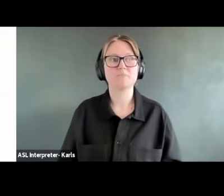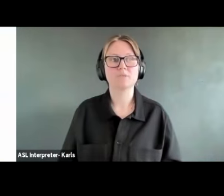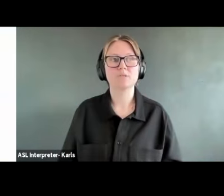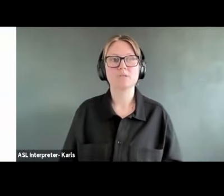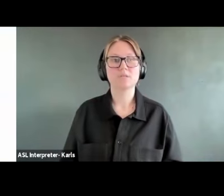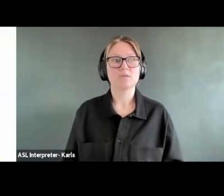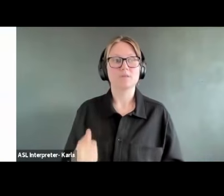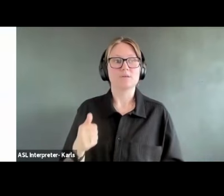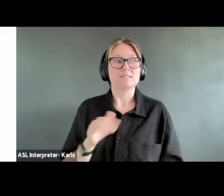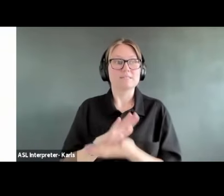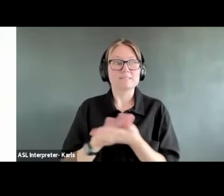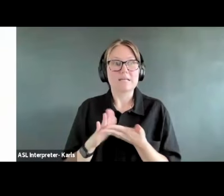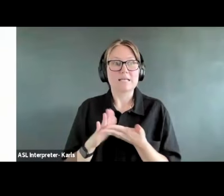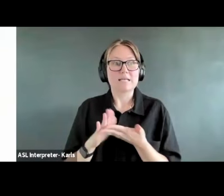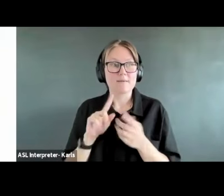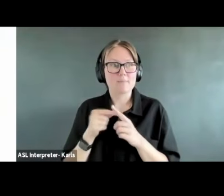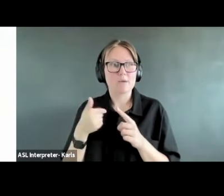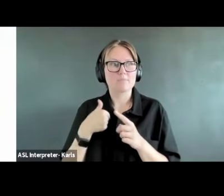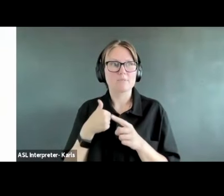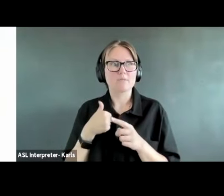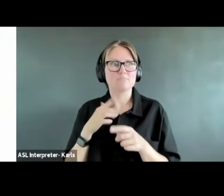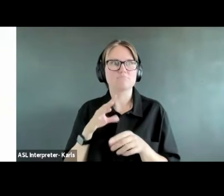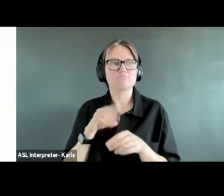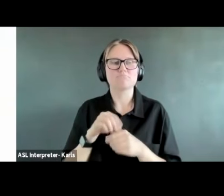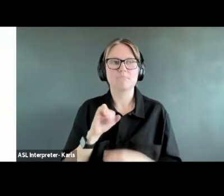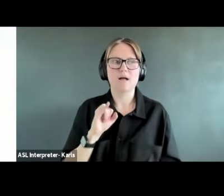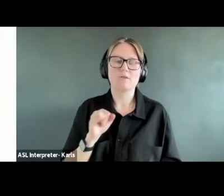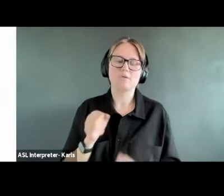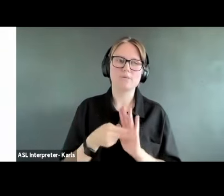as far as lactation support is I can